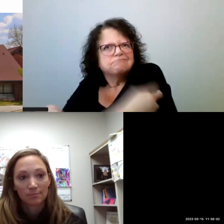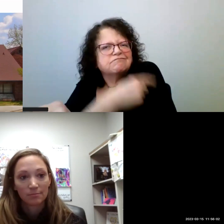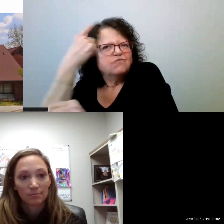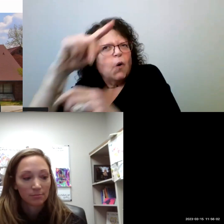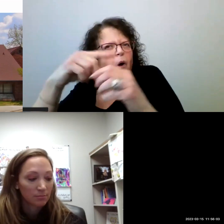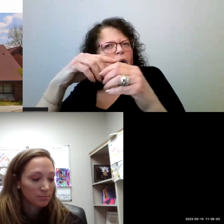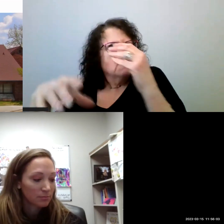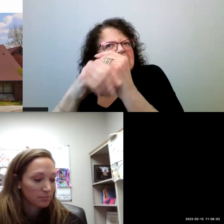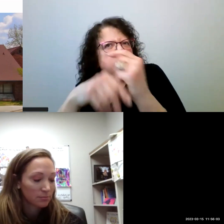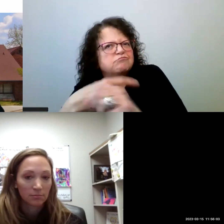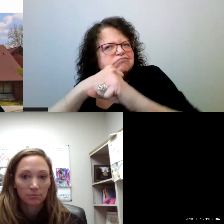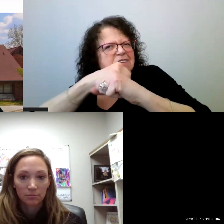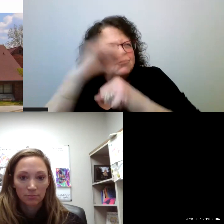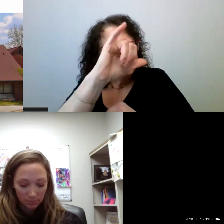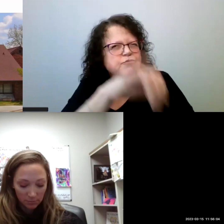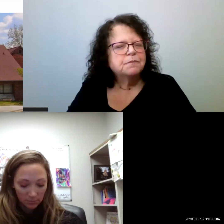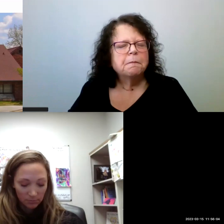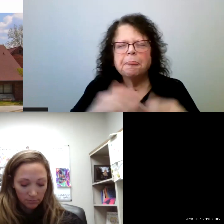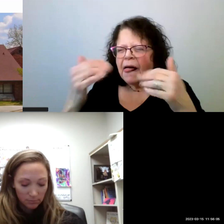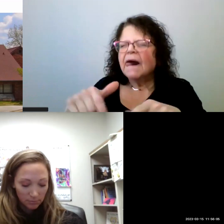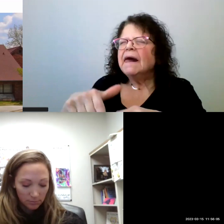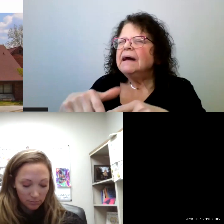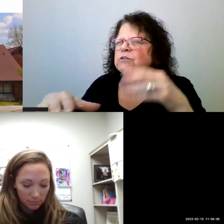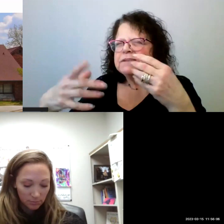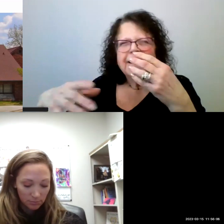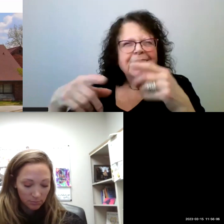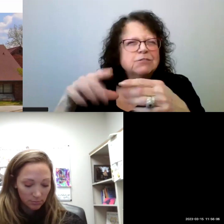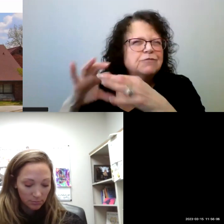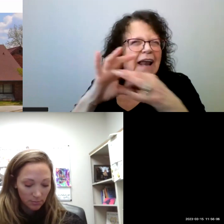Matt Norris (he, him, his): Sure and this kind of a related question. I'm a mom of a immunocompromised